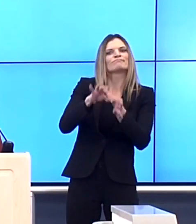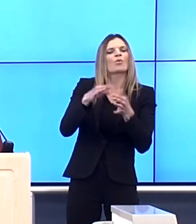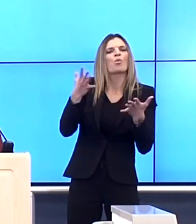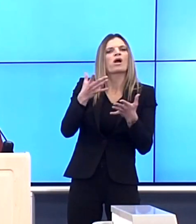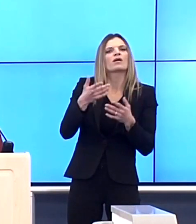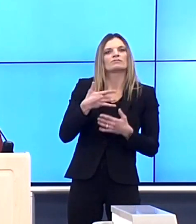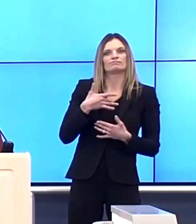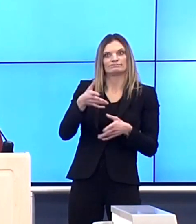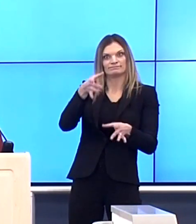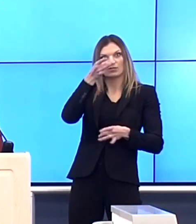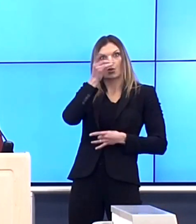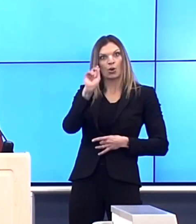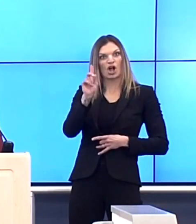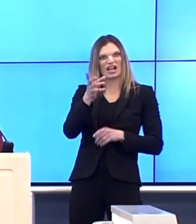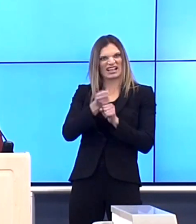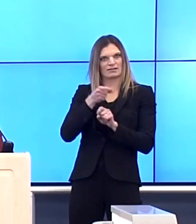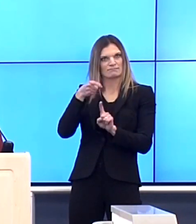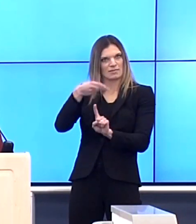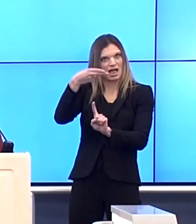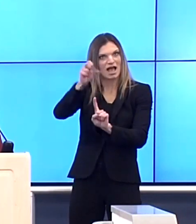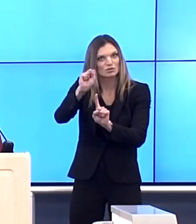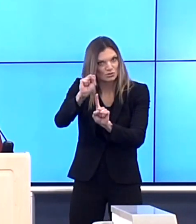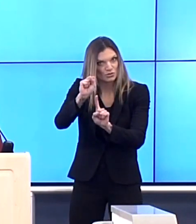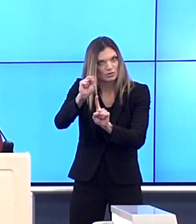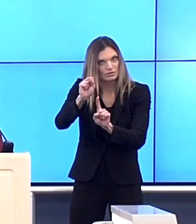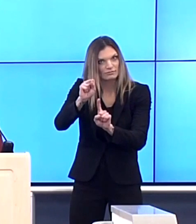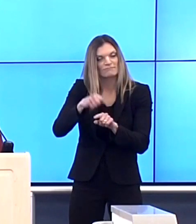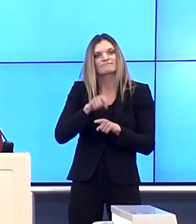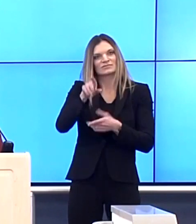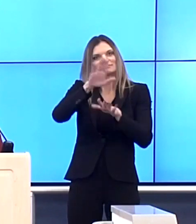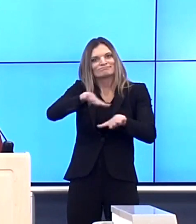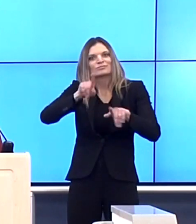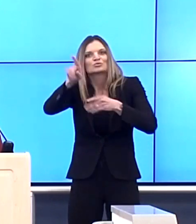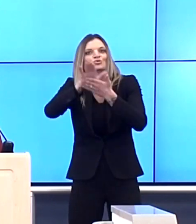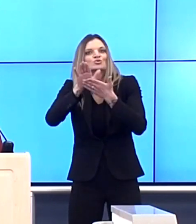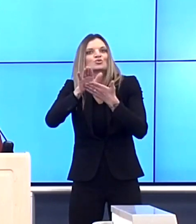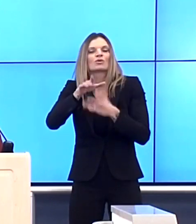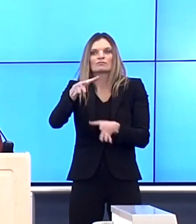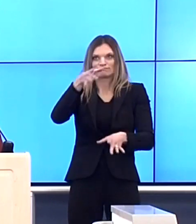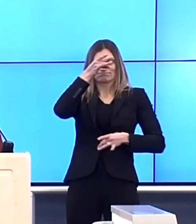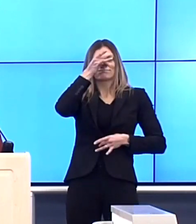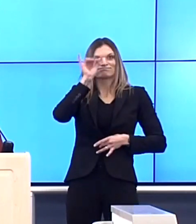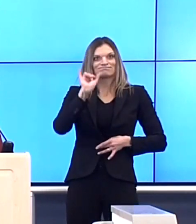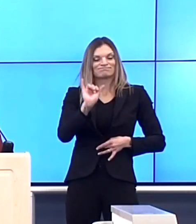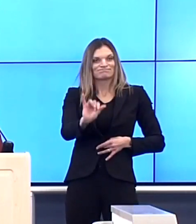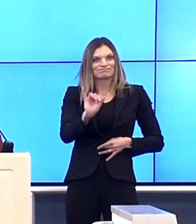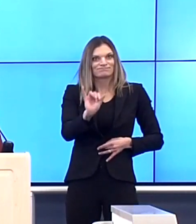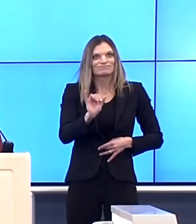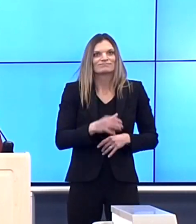K-12 STUDENTS AND STAFF, 49% OF THEM ARE ASSOCIATED WITH HIGH THEM ARE ASSOCIATED WITH HIGH SCHOOLS. SCHOOLS. OF THE TOTAL NUMBER OF OF THE TOTAL NUMBER OF INDIVIDUAL CASES ASSOCIATED WITH